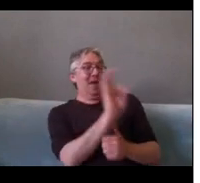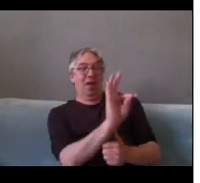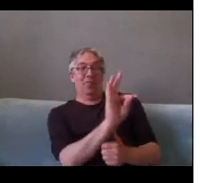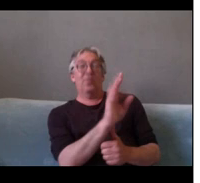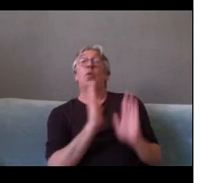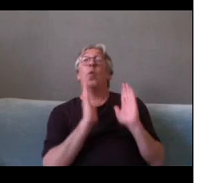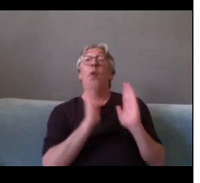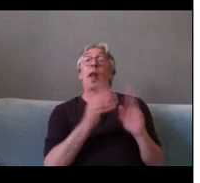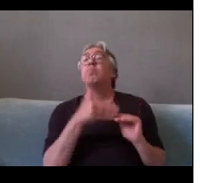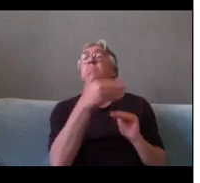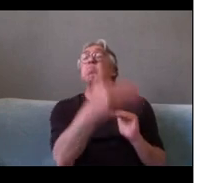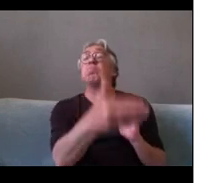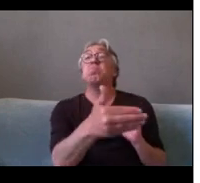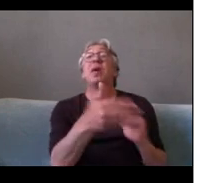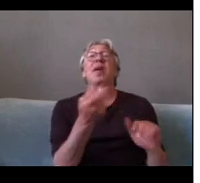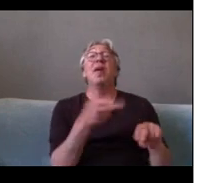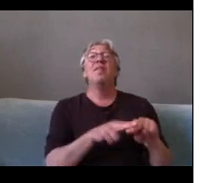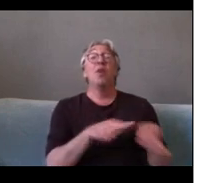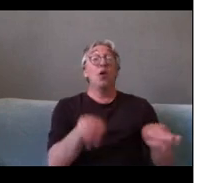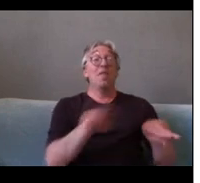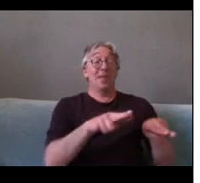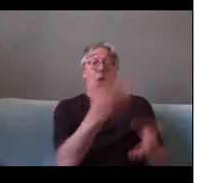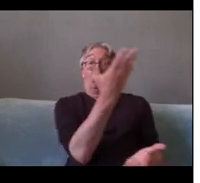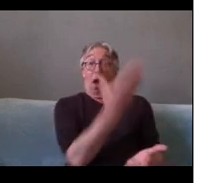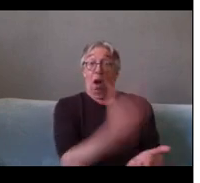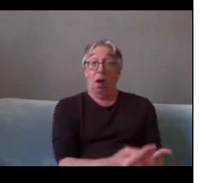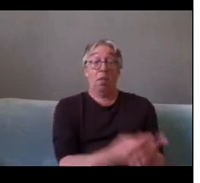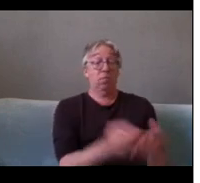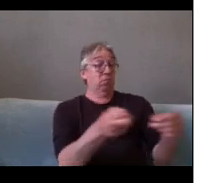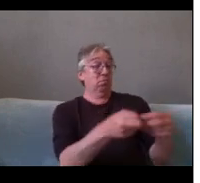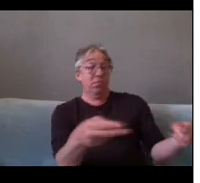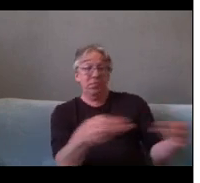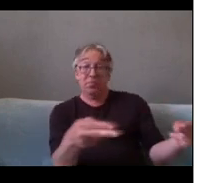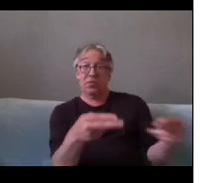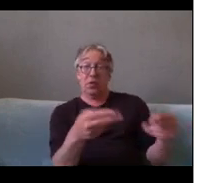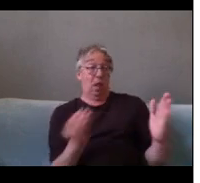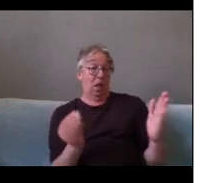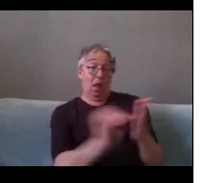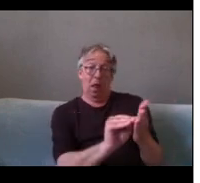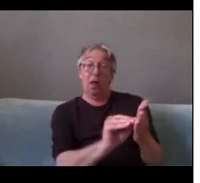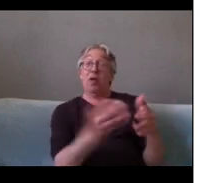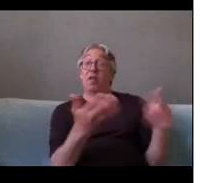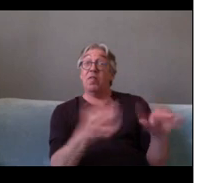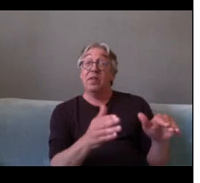once the transcript is finalized and it'll be uploaded on YouTube and sent to all participants.